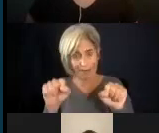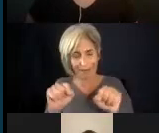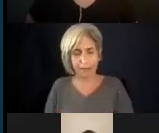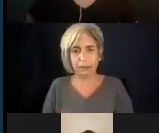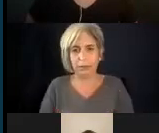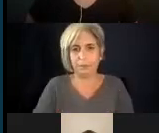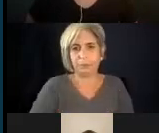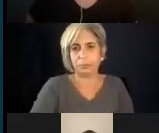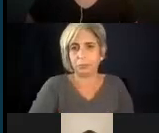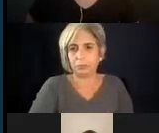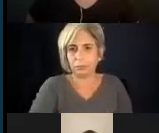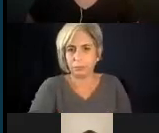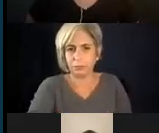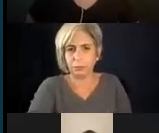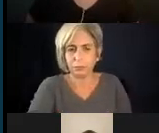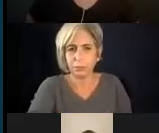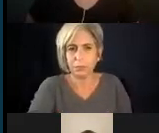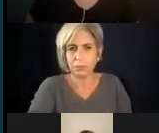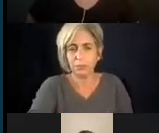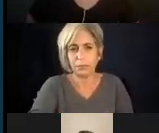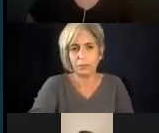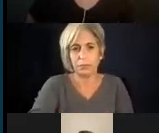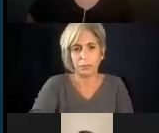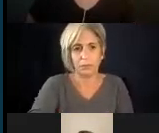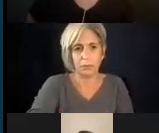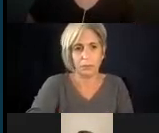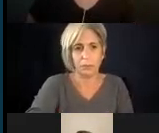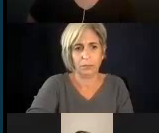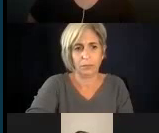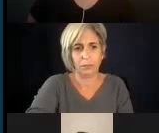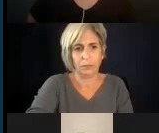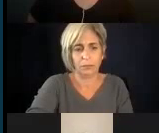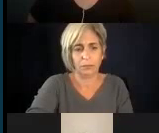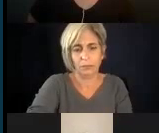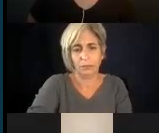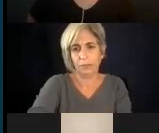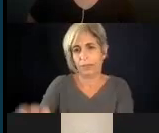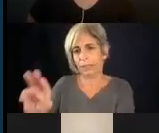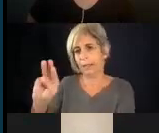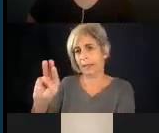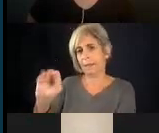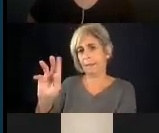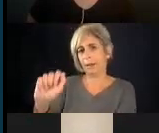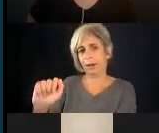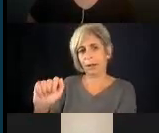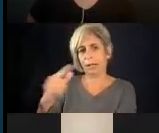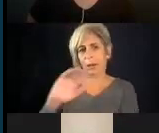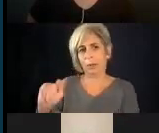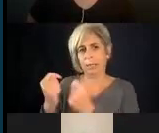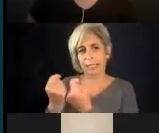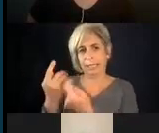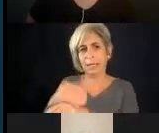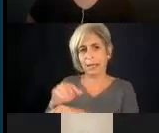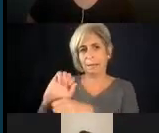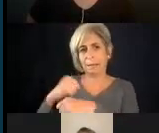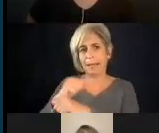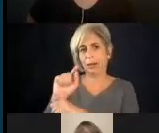Nikki: Mara from our team is on, so you could make her a co-host.